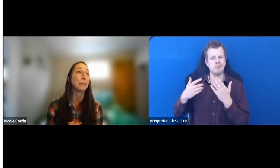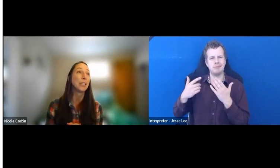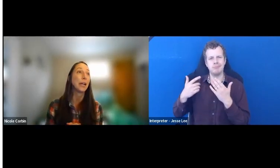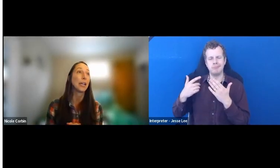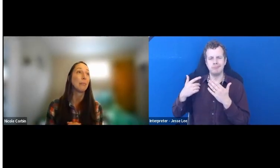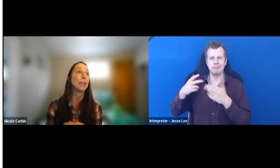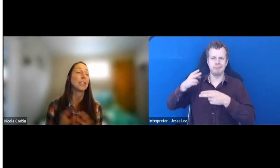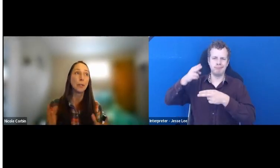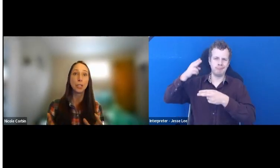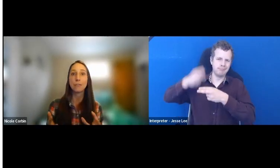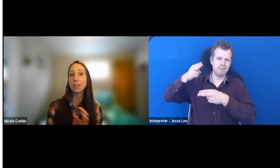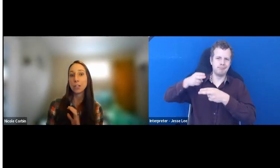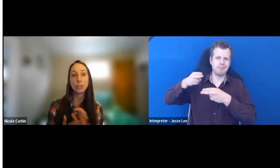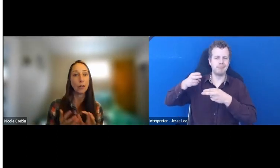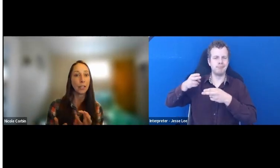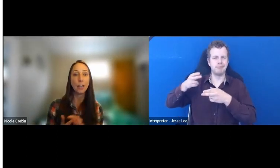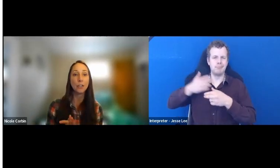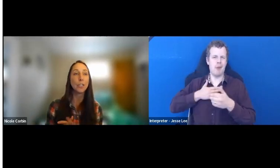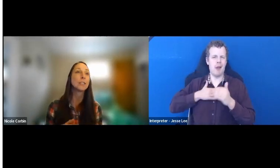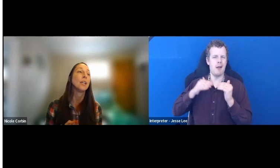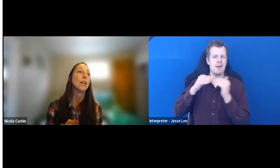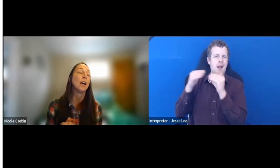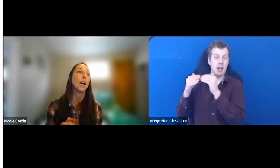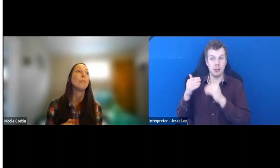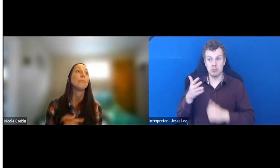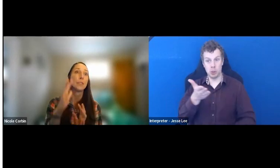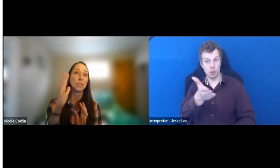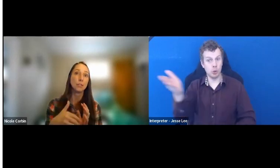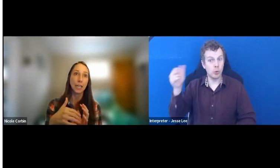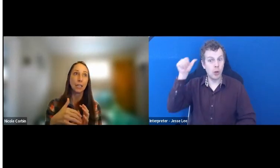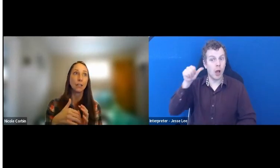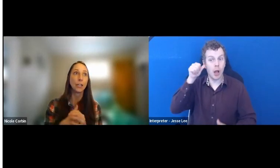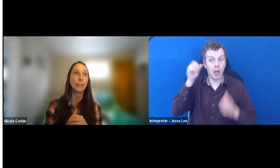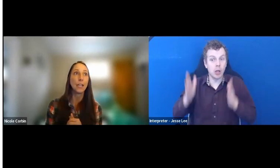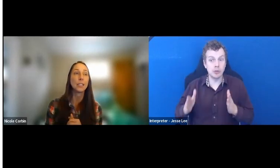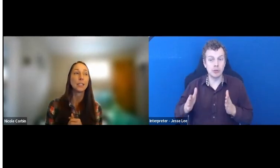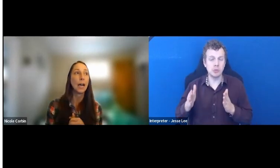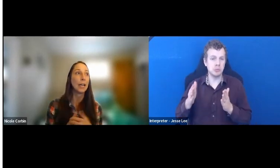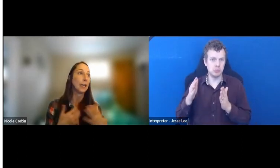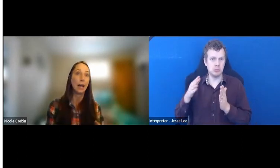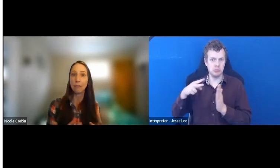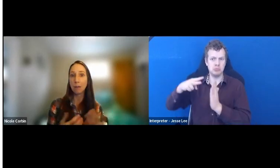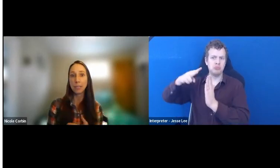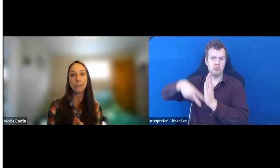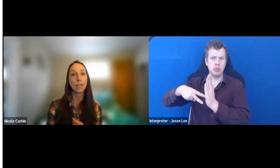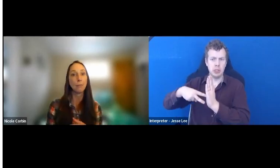And I really recommend especially if you're an audiologist, taking a look at these. I have copies of them.